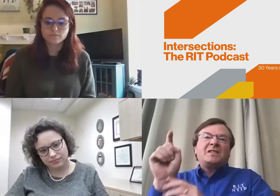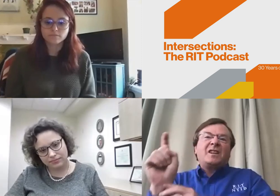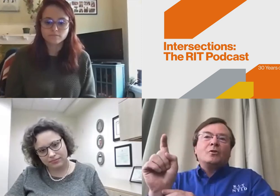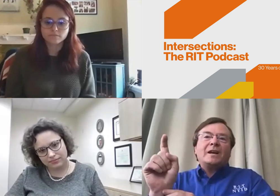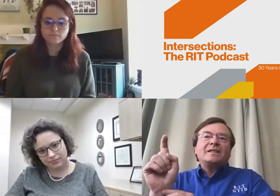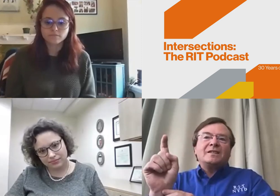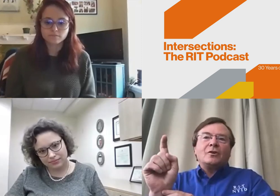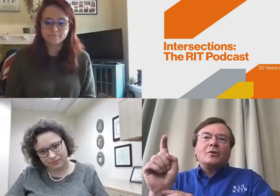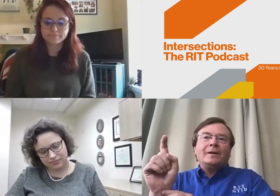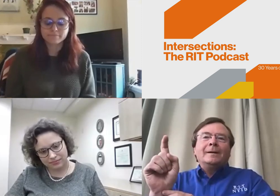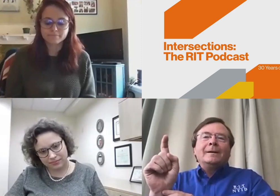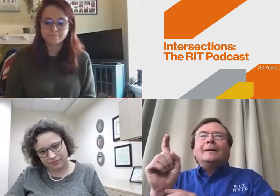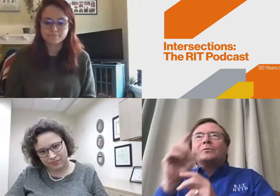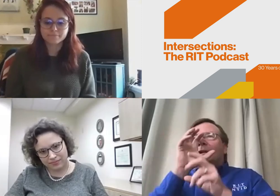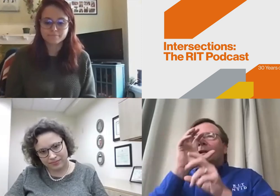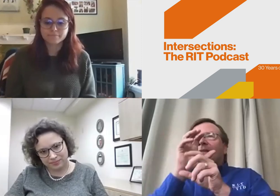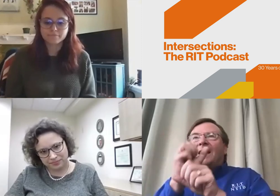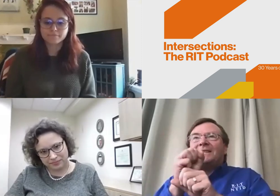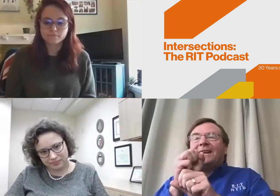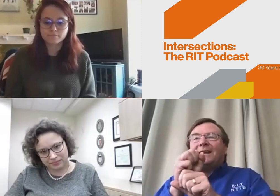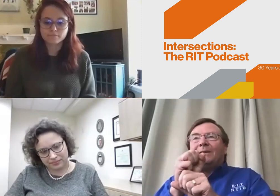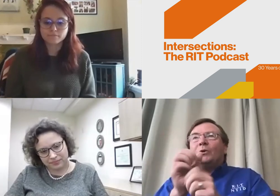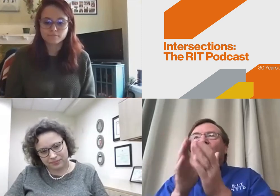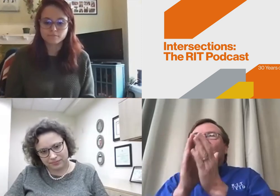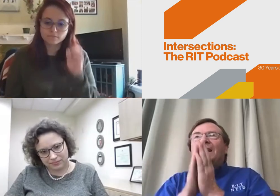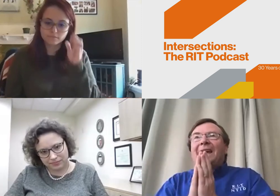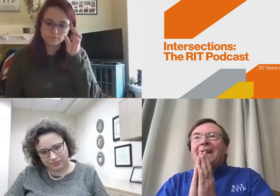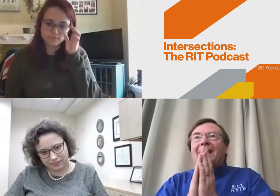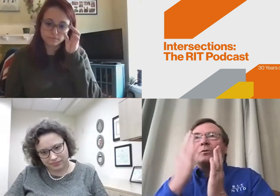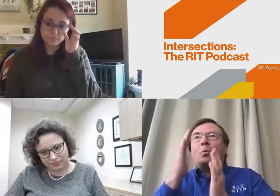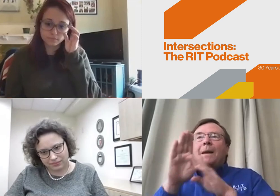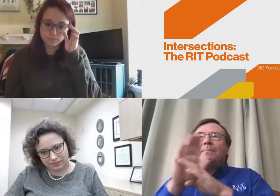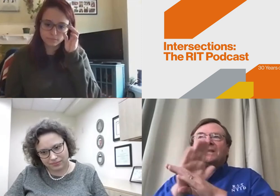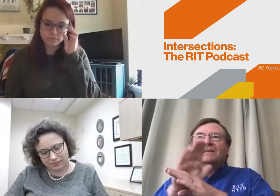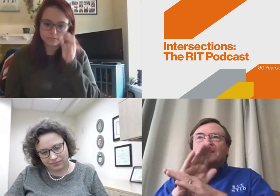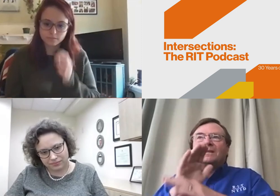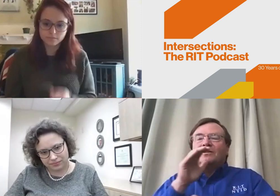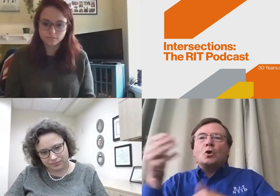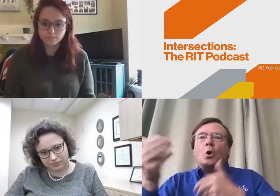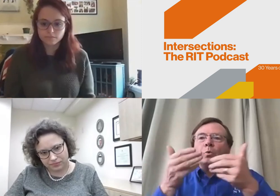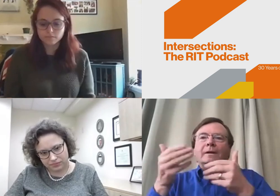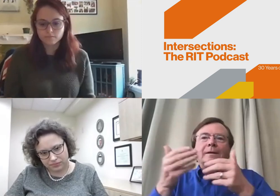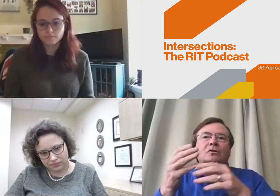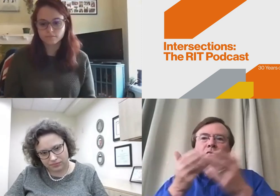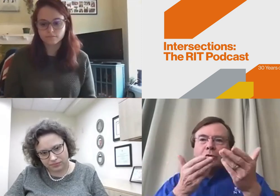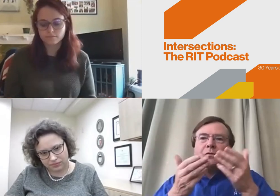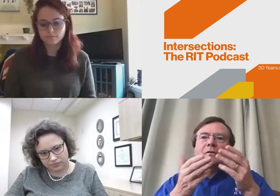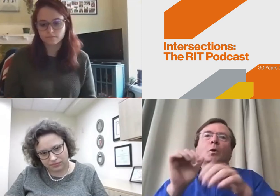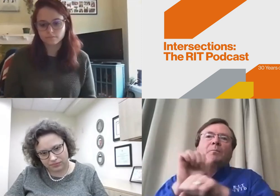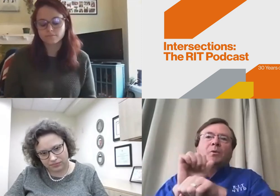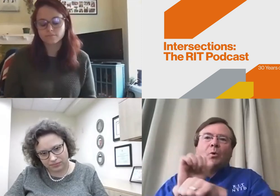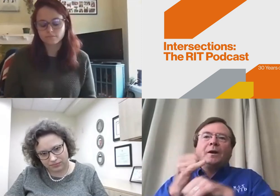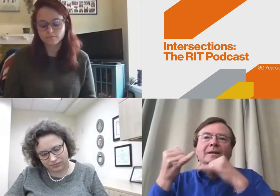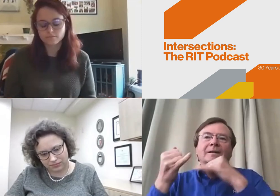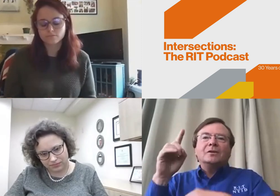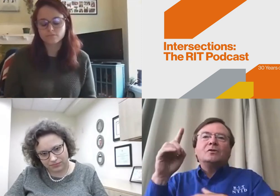that are necessary. It's really fascinating when you really ask why businesses don't serve or employ individuals